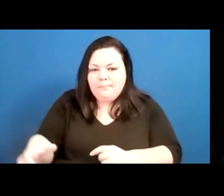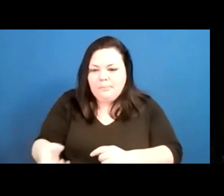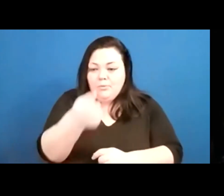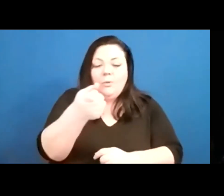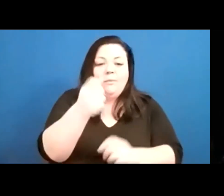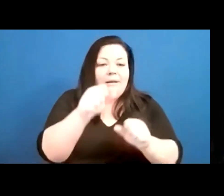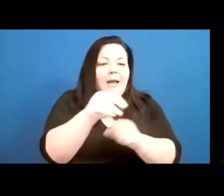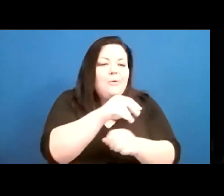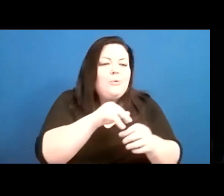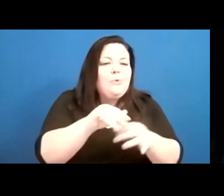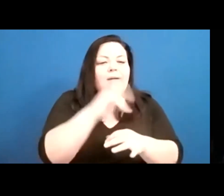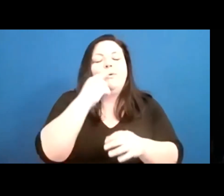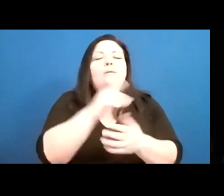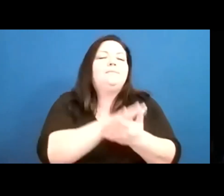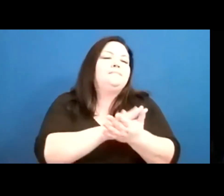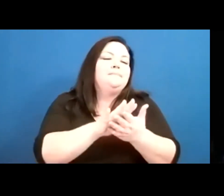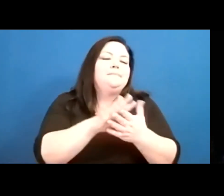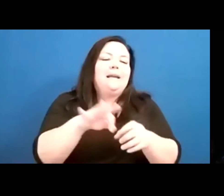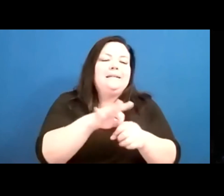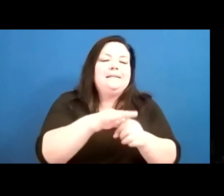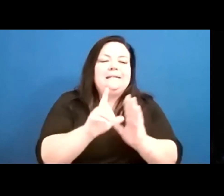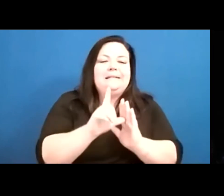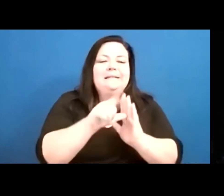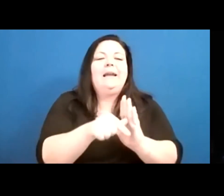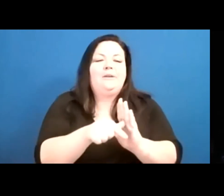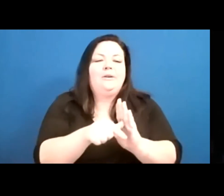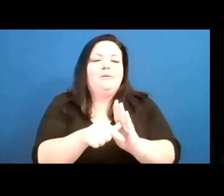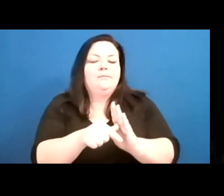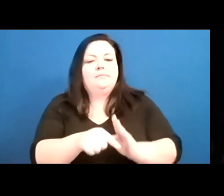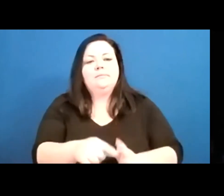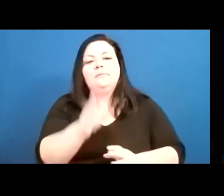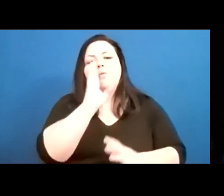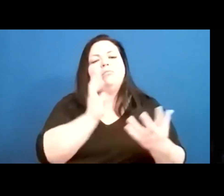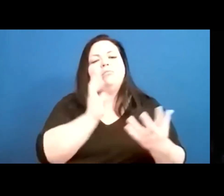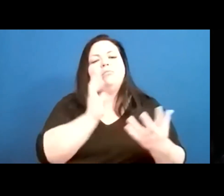for a fine tea later/ It will go with the sour